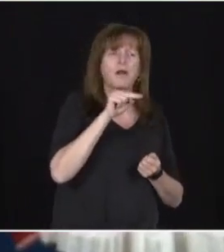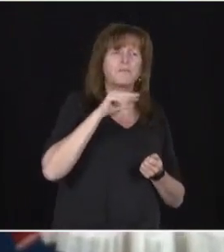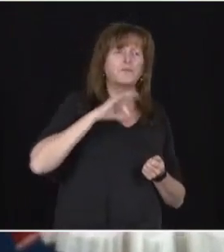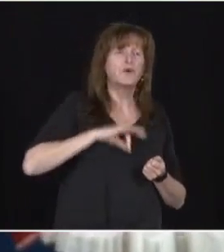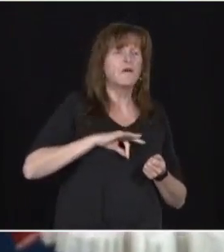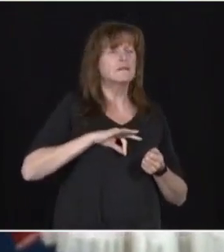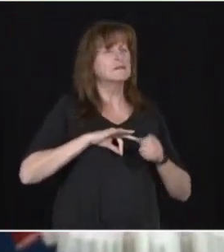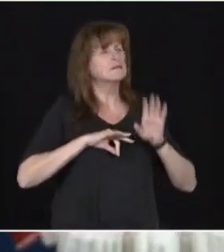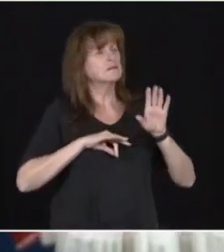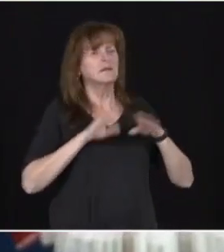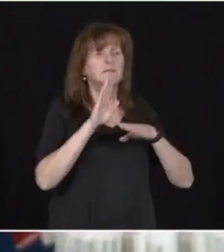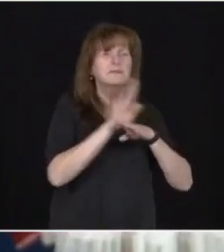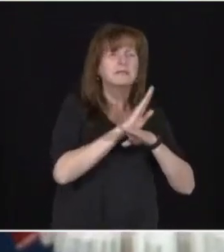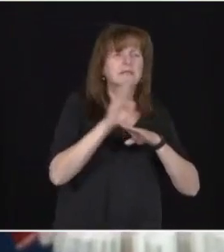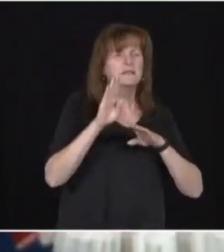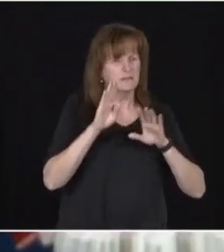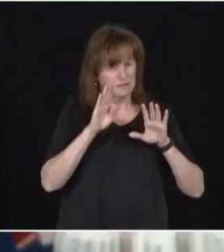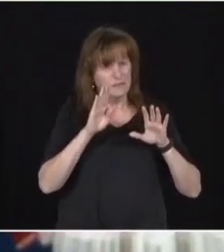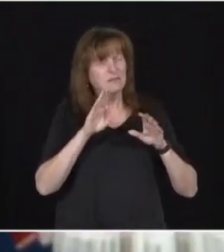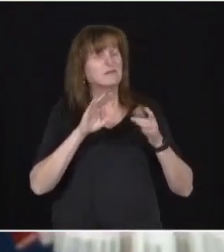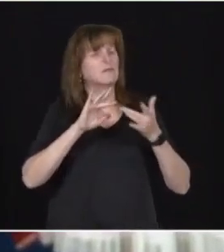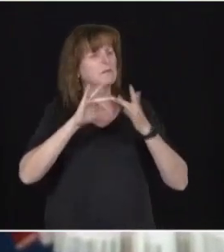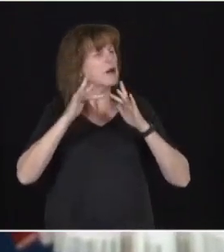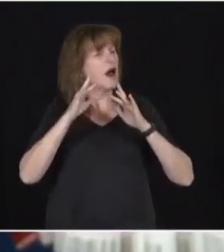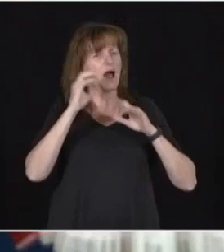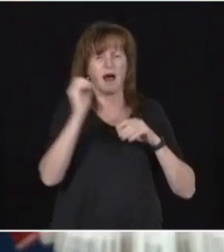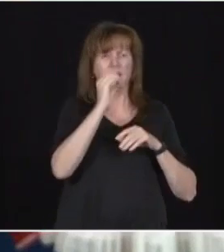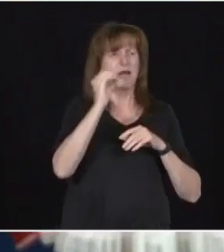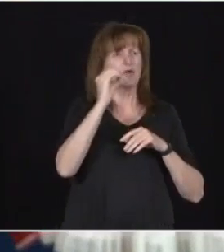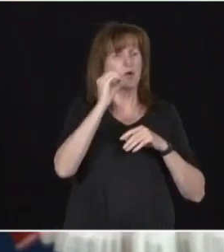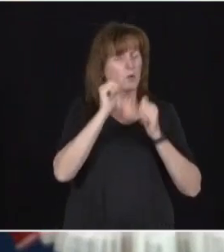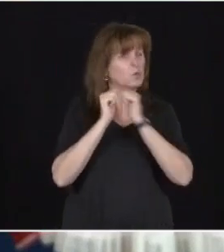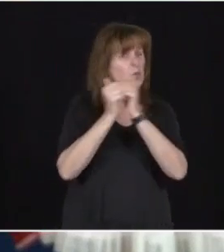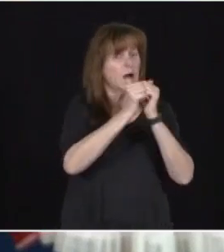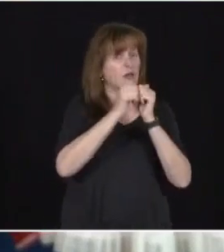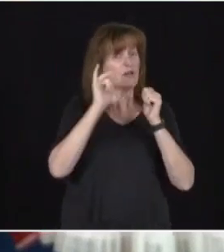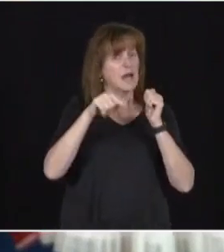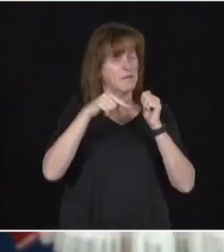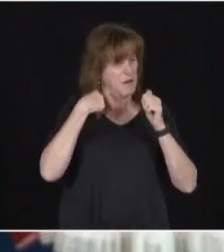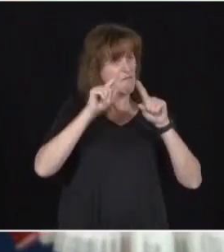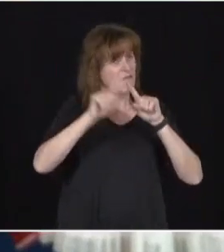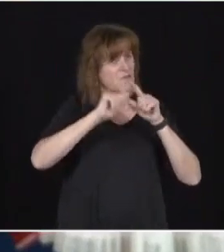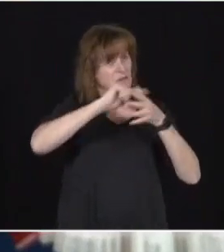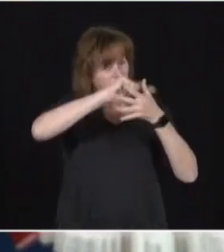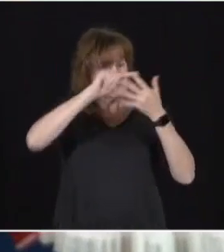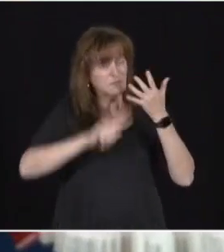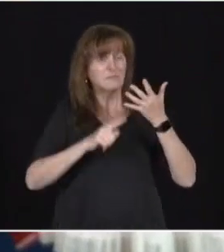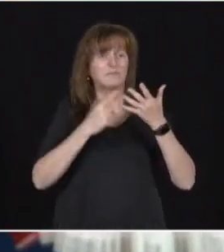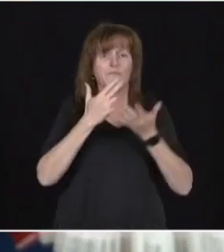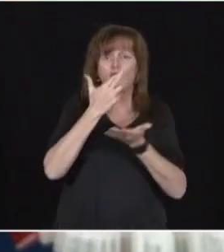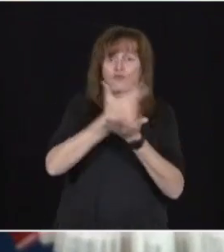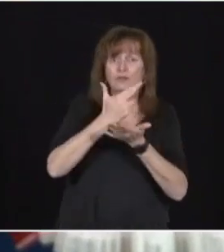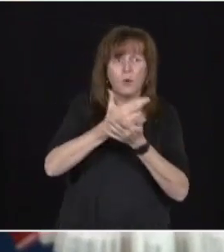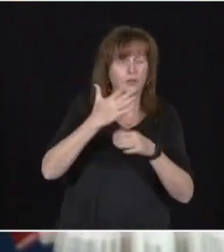students, to provide access to free learning experiences.